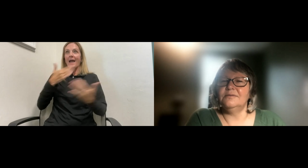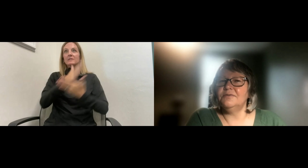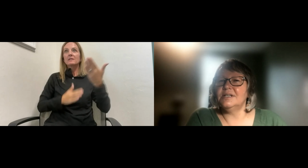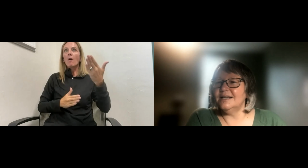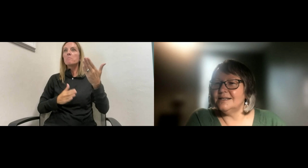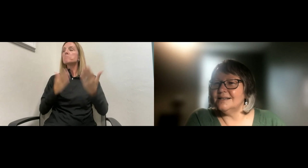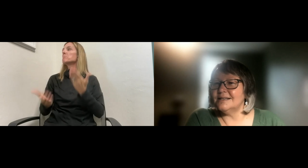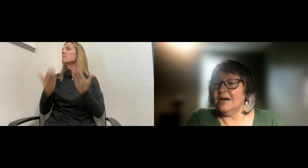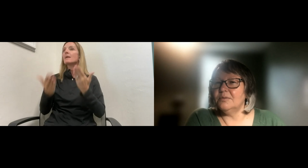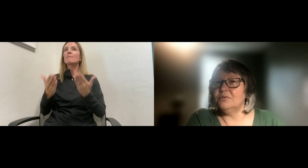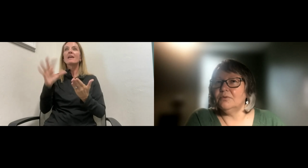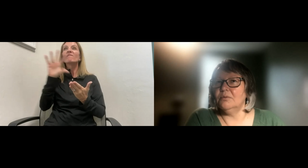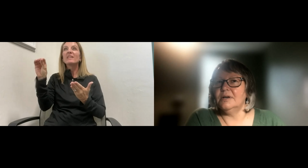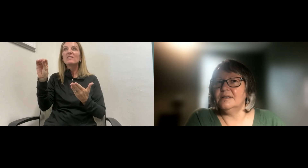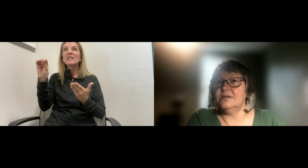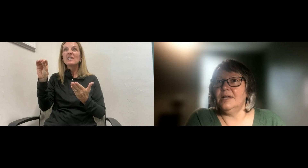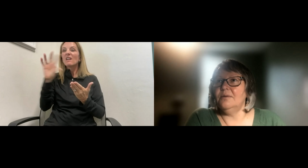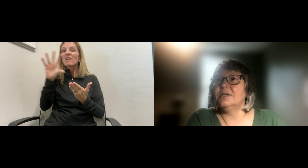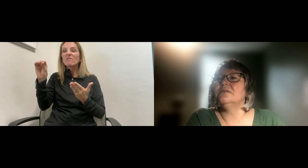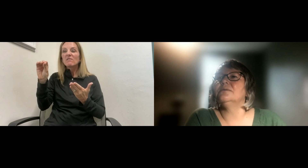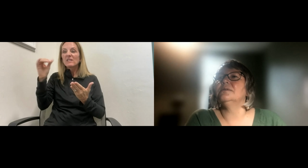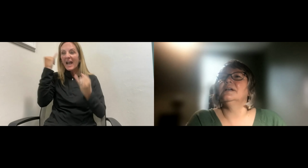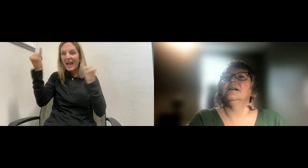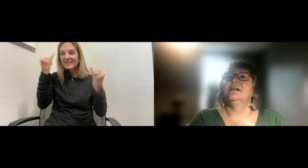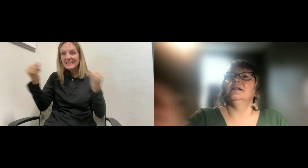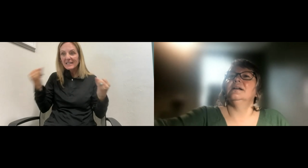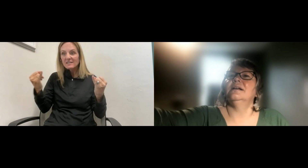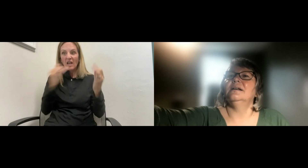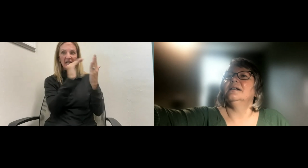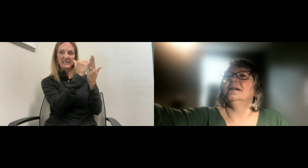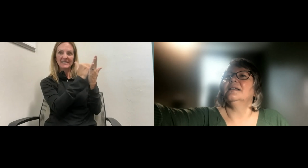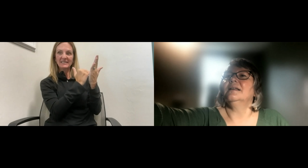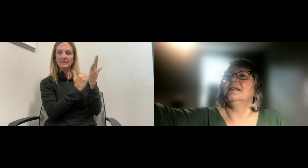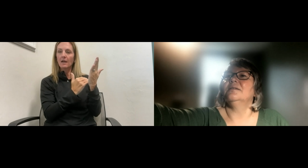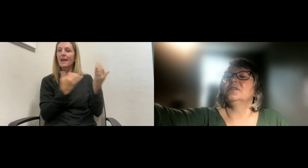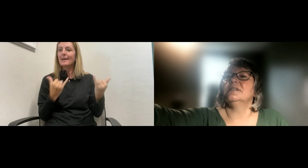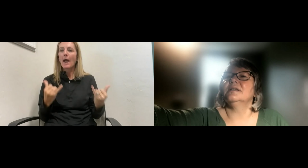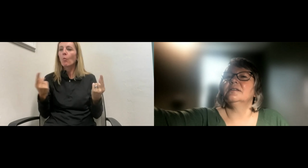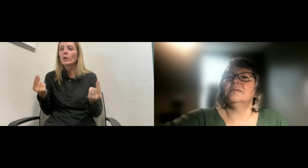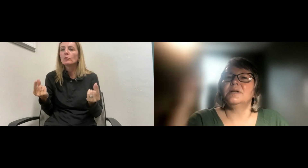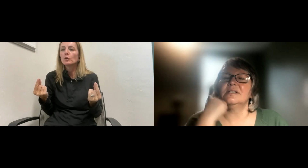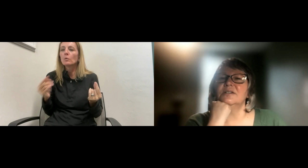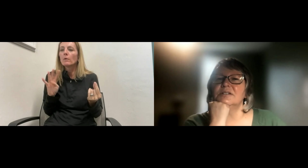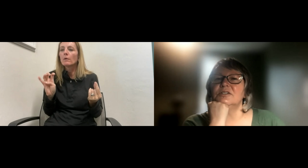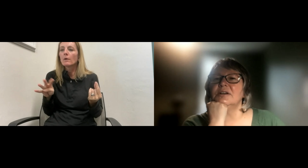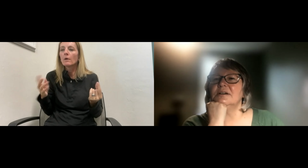fifty ideas on how to move forward, so now what do you do? We’ll just get the presentation shared.